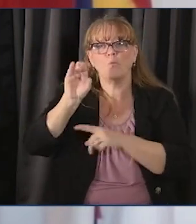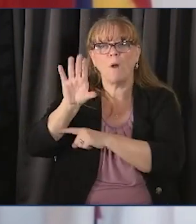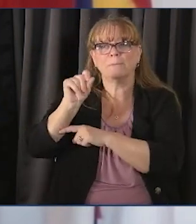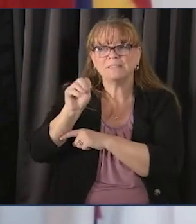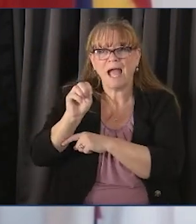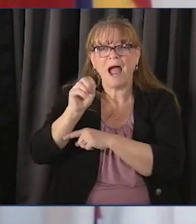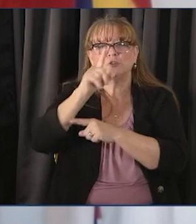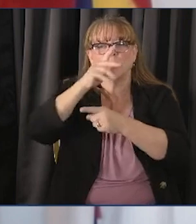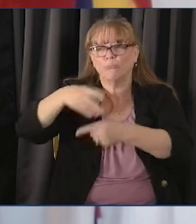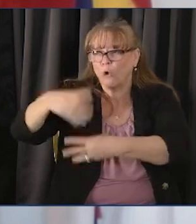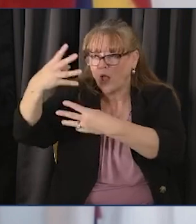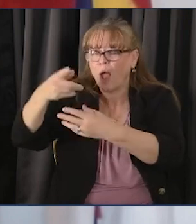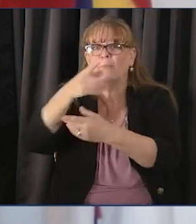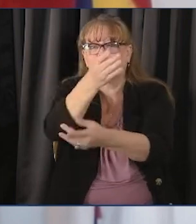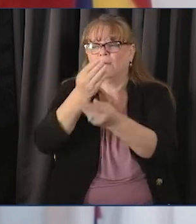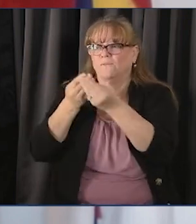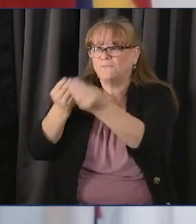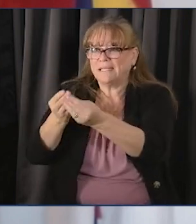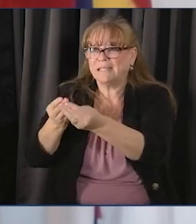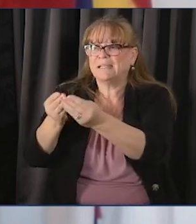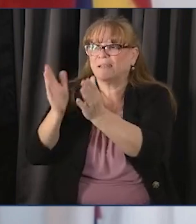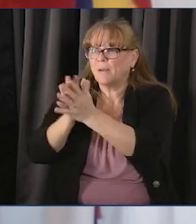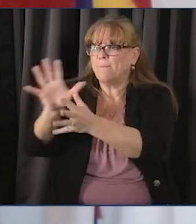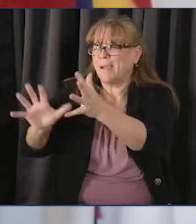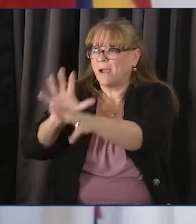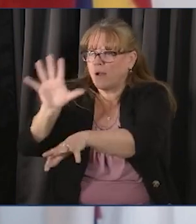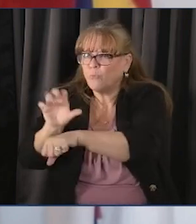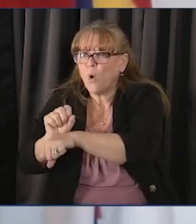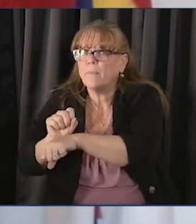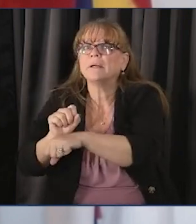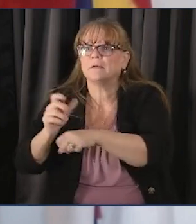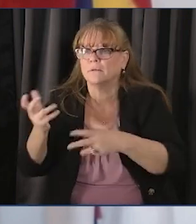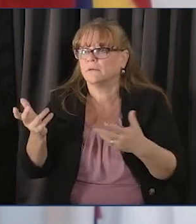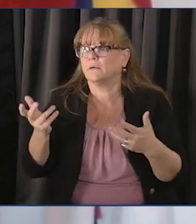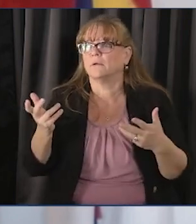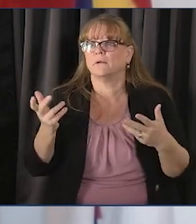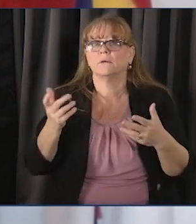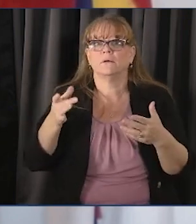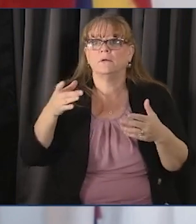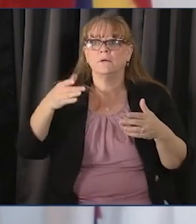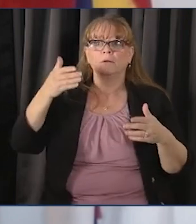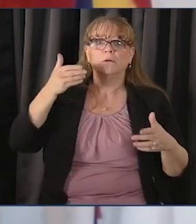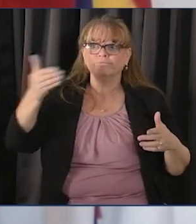to set up an appointment in two weeks um so i hope that those over 70 uh continue to work